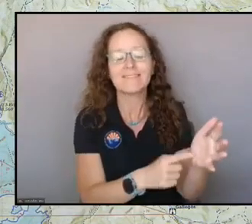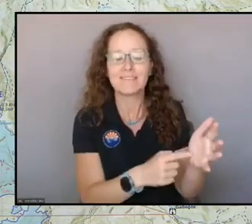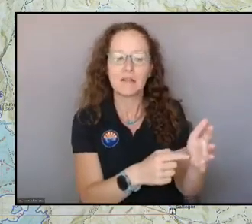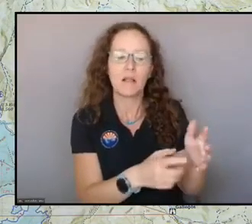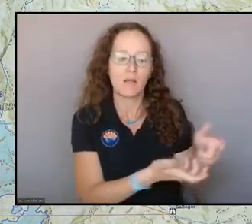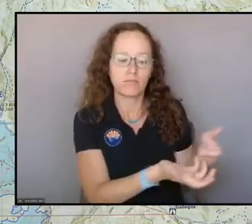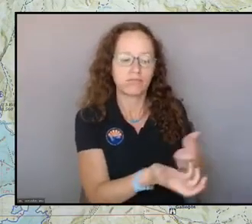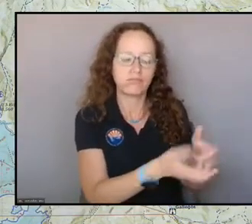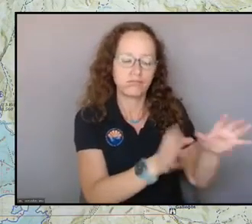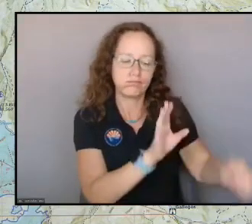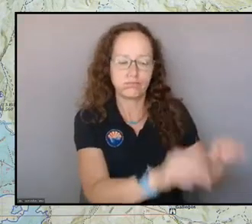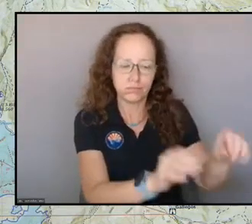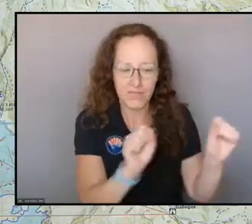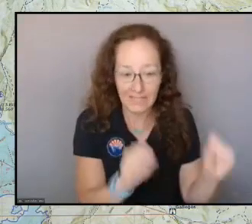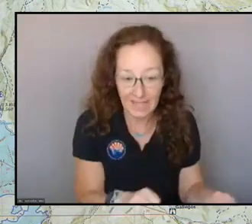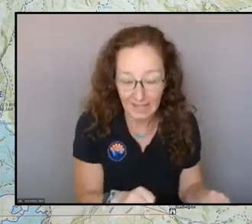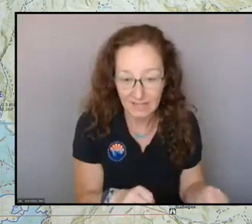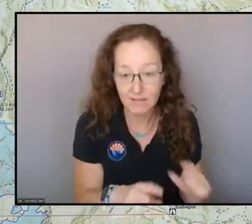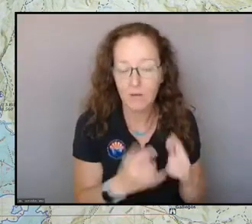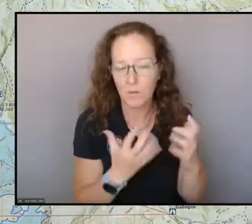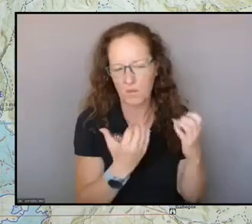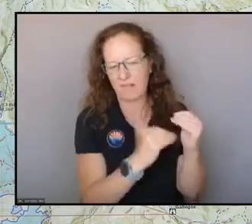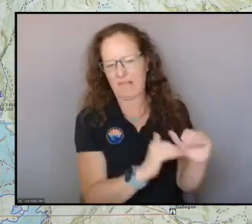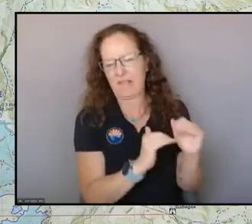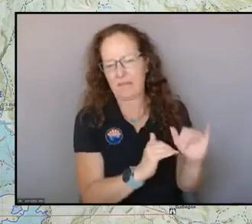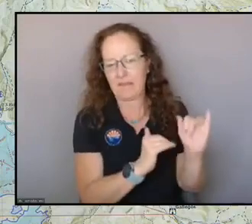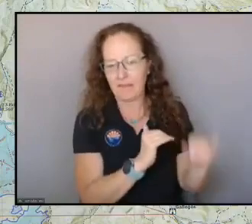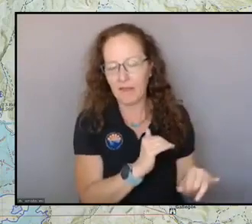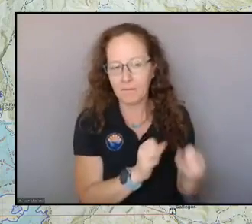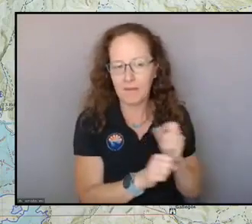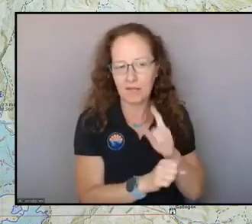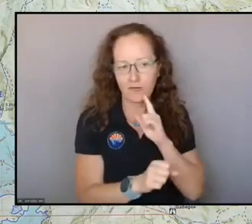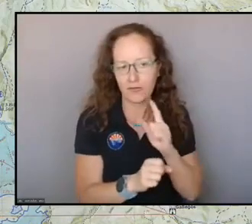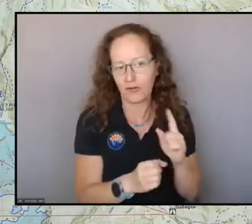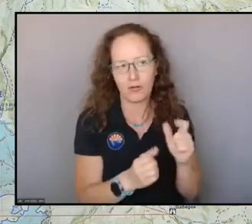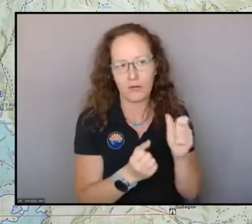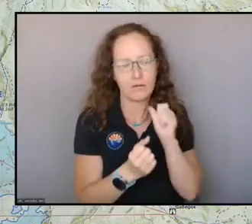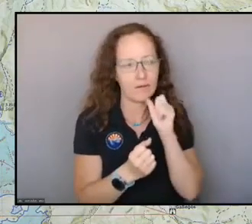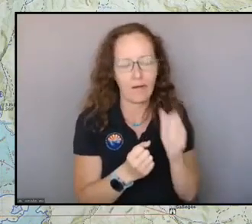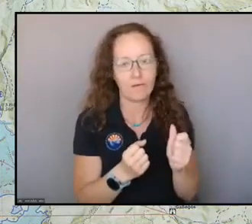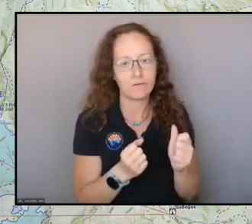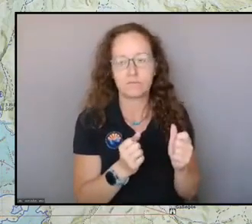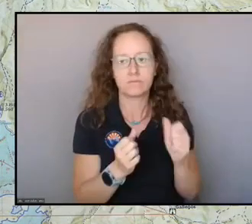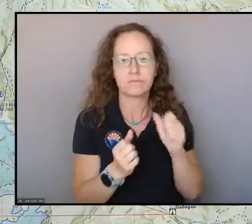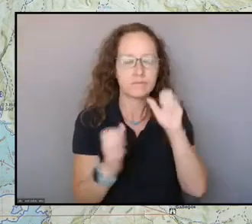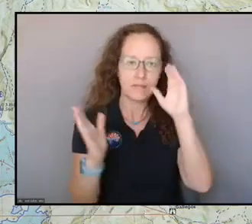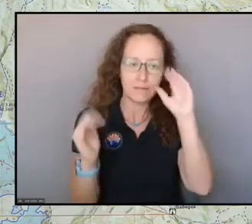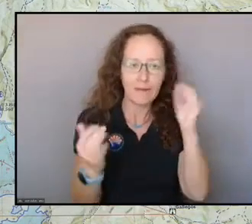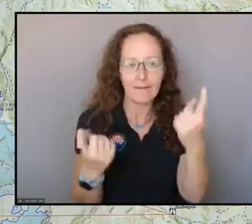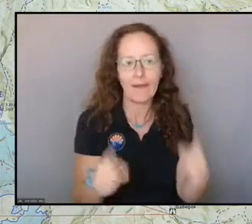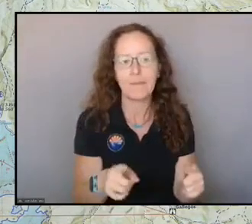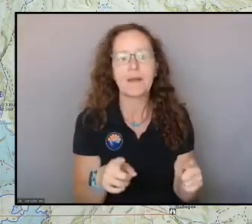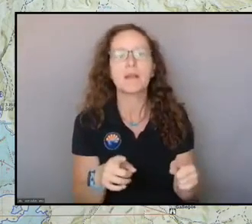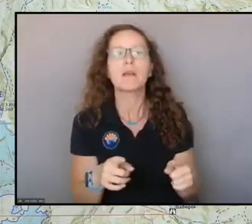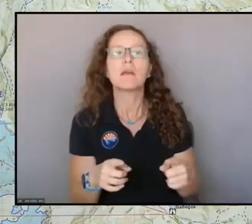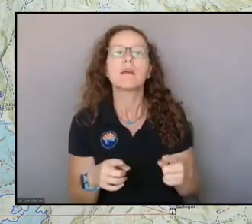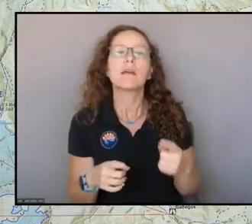DAYS AND THE WEATHER THAT MATERIALIZED THIS AFTERNOON, AND THE FACT THAT THIS WORK IS GOING ON BEYOND ALL OF